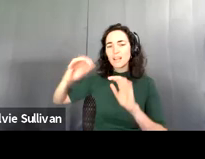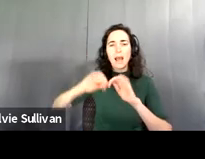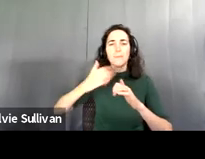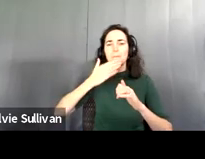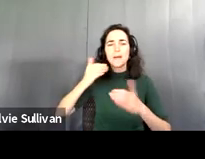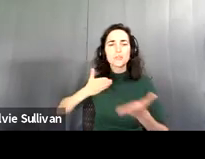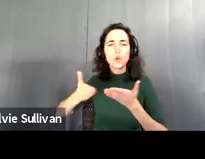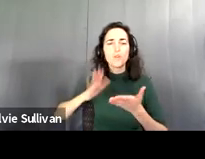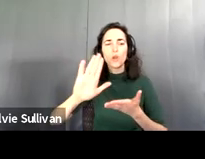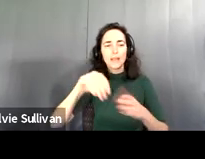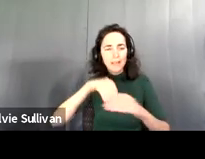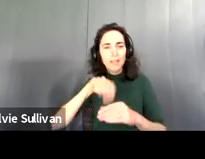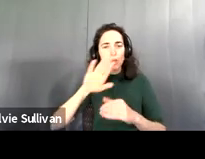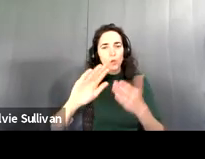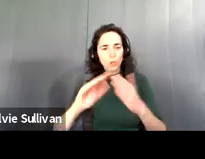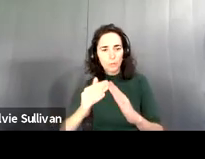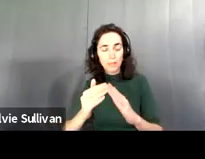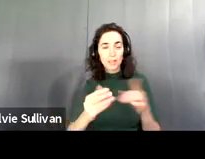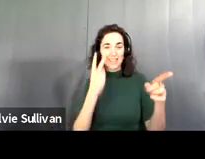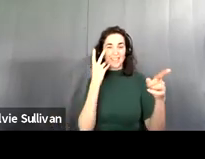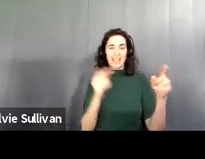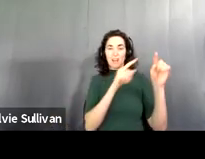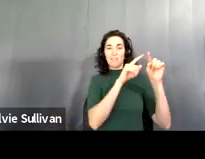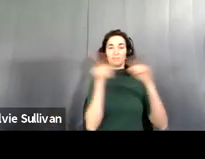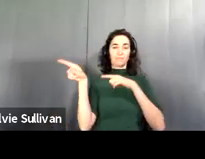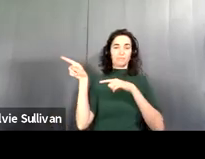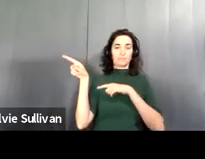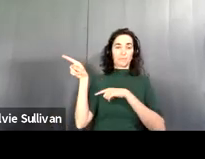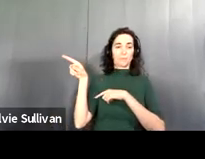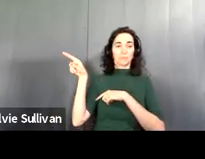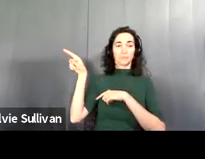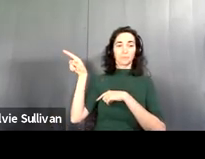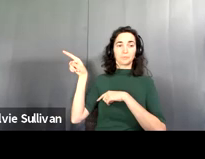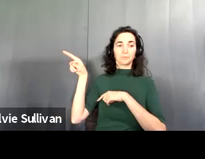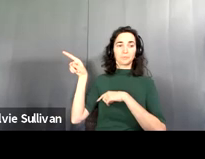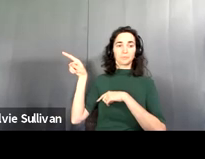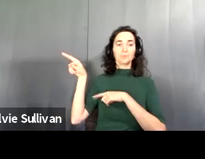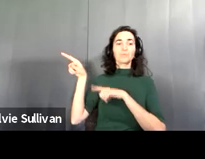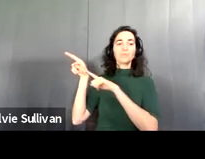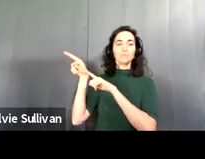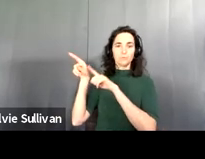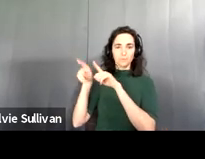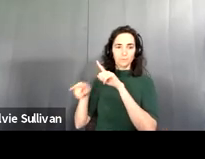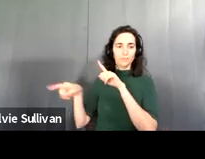As of right now this is the current flow of go back Charlotte.